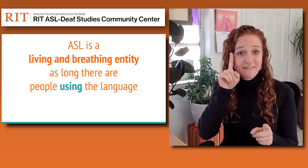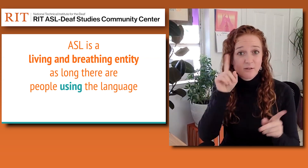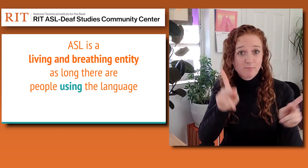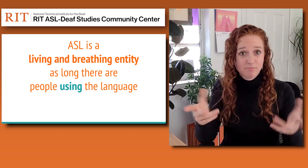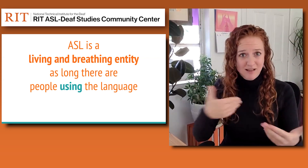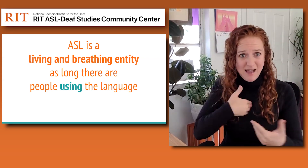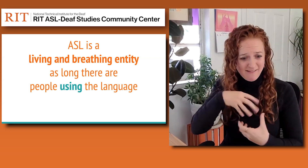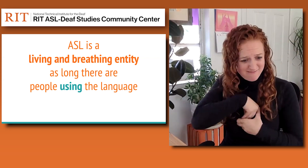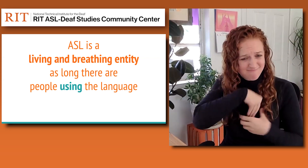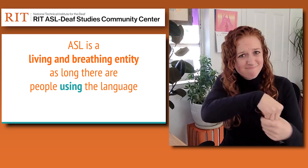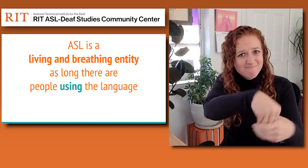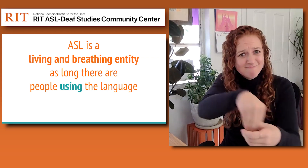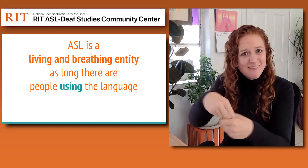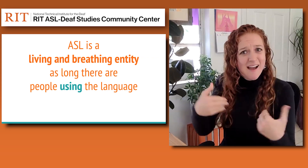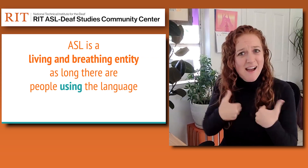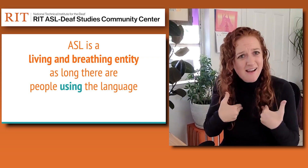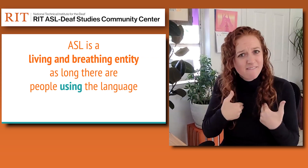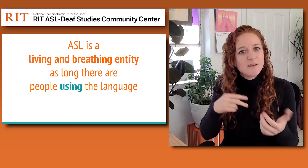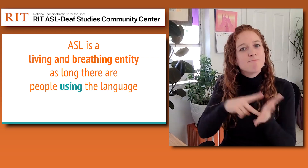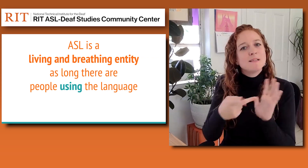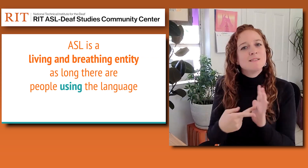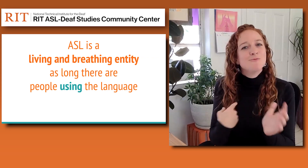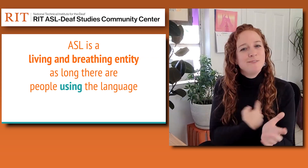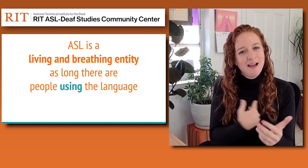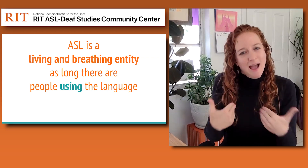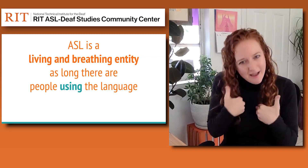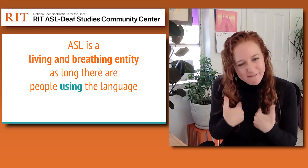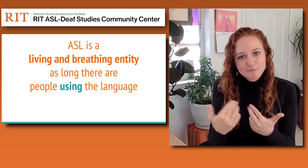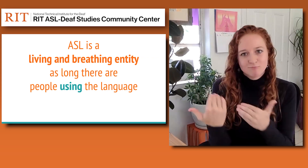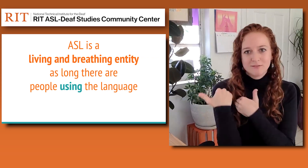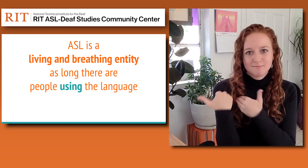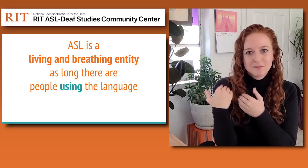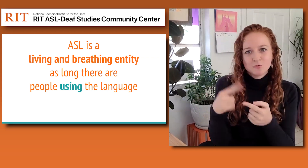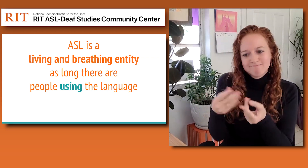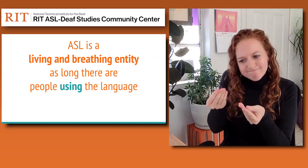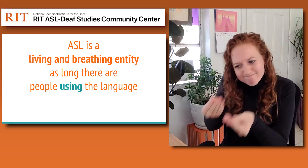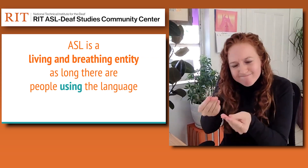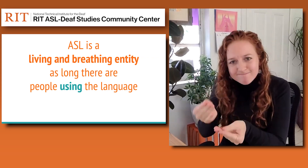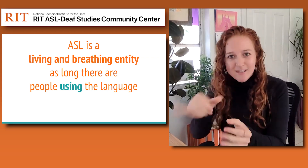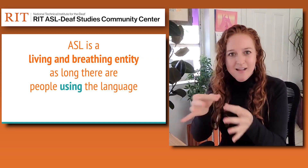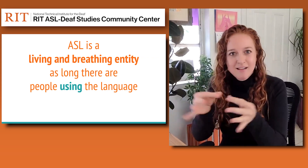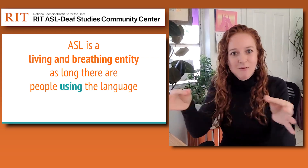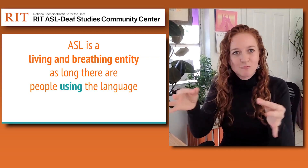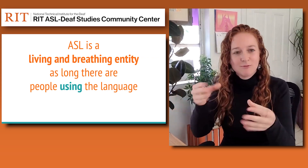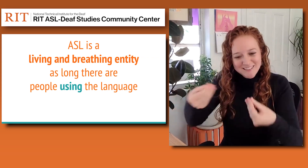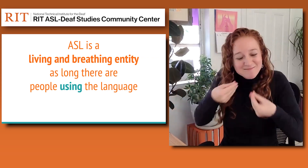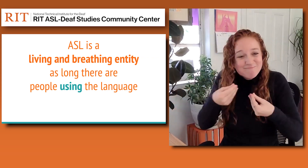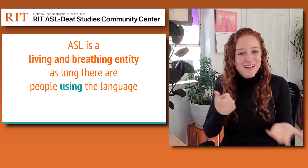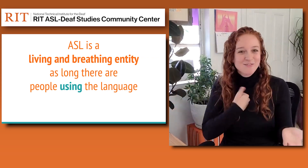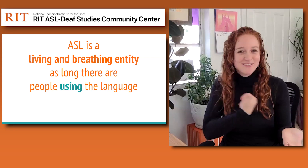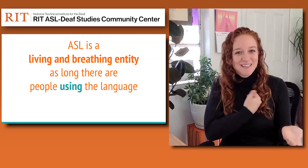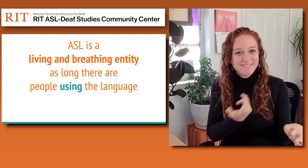Deaf people have this innately within ourselves, and therefore, we have the responsibility